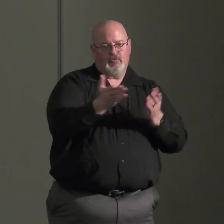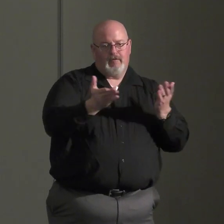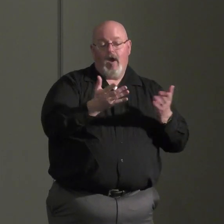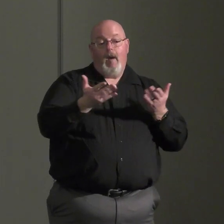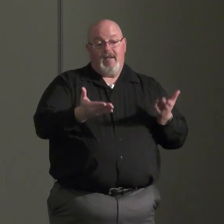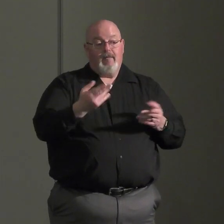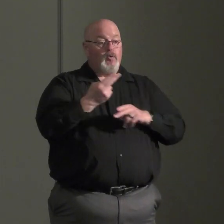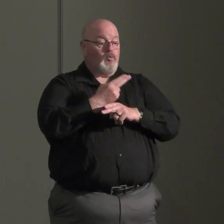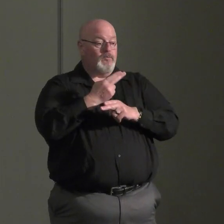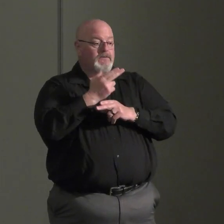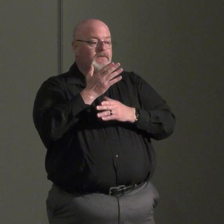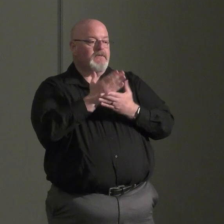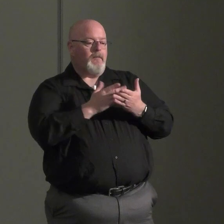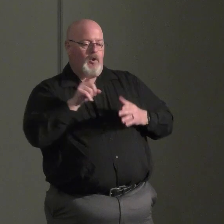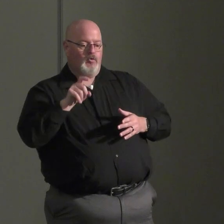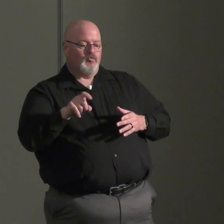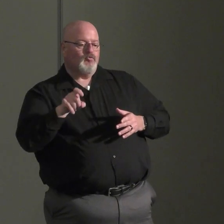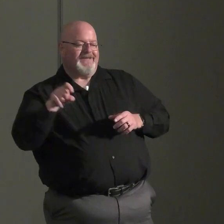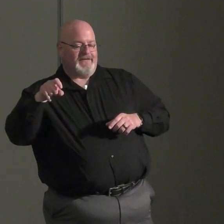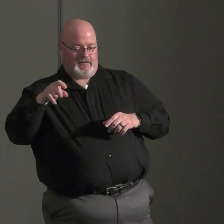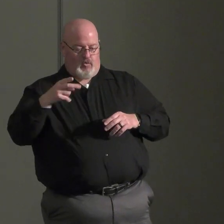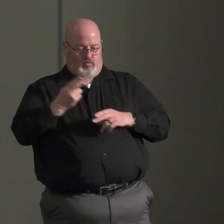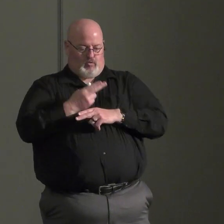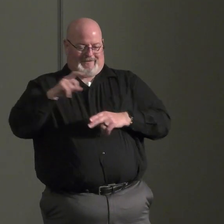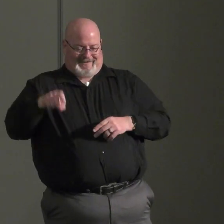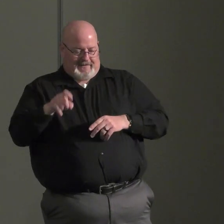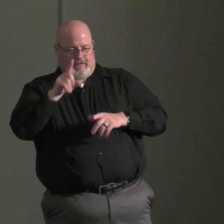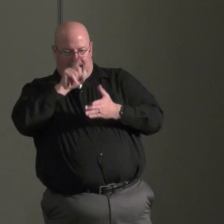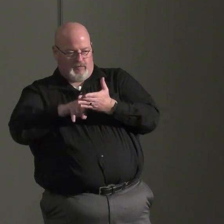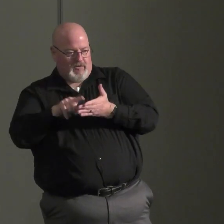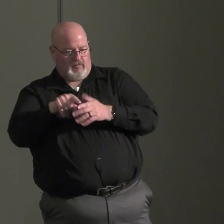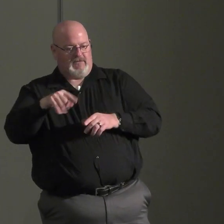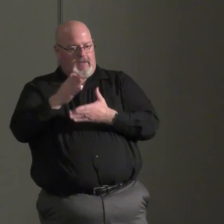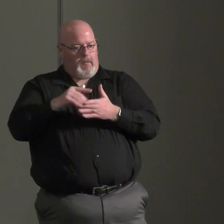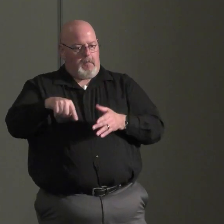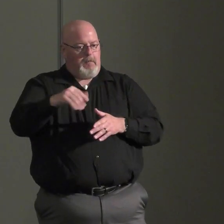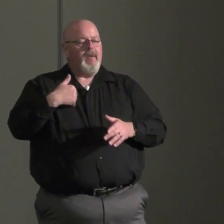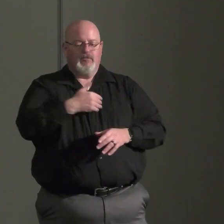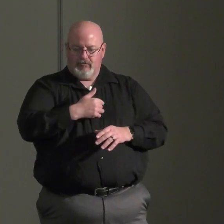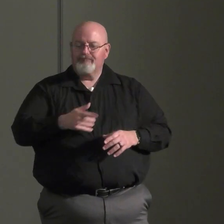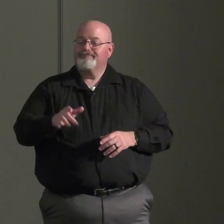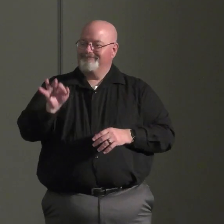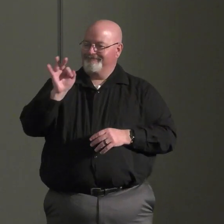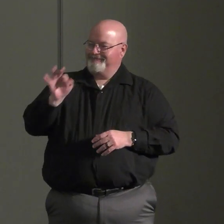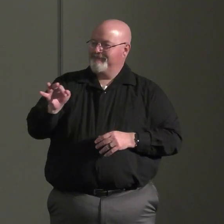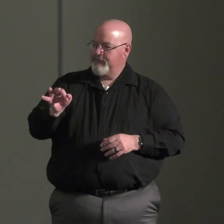do user needs exploration with the members >> MIKE: Okay. Very good. And again just